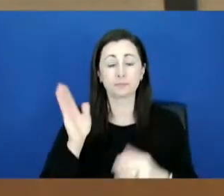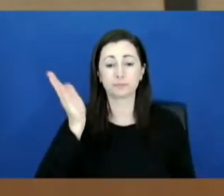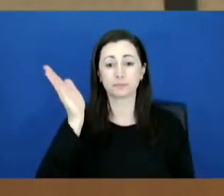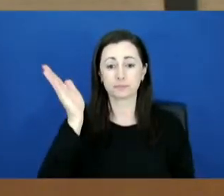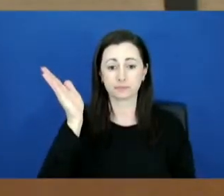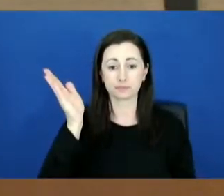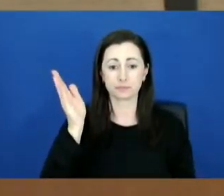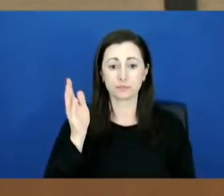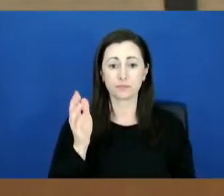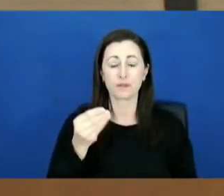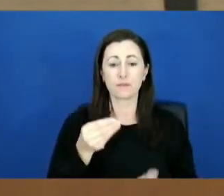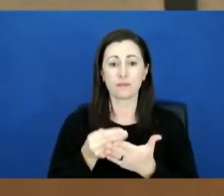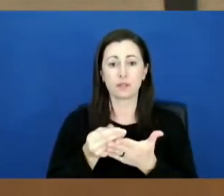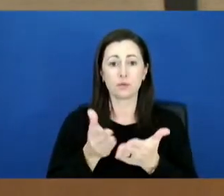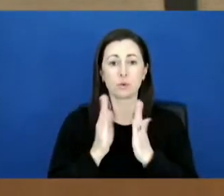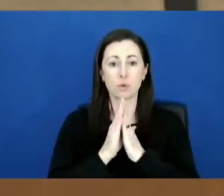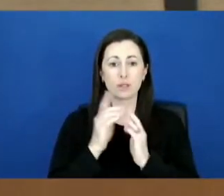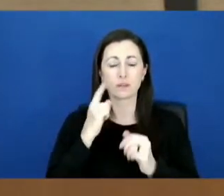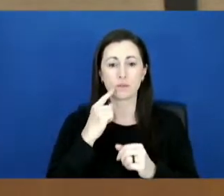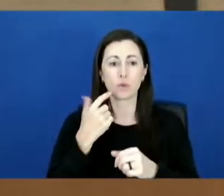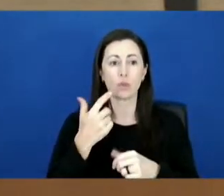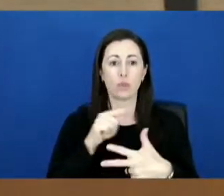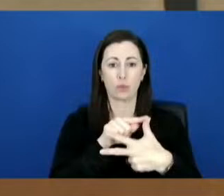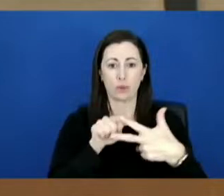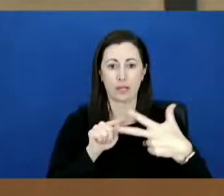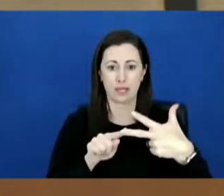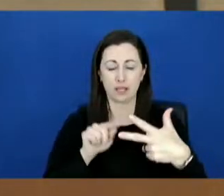DAIS.